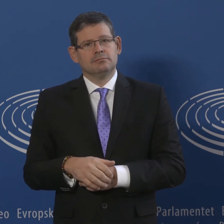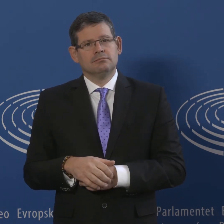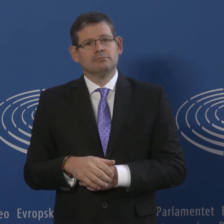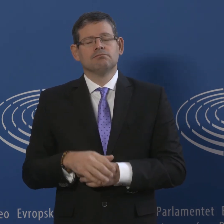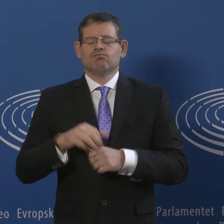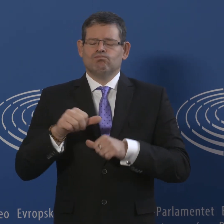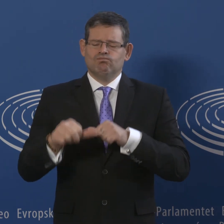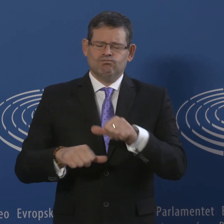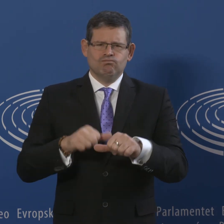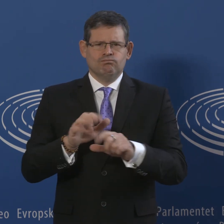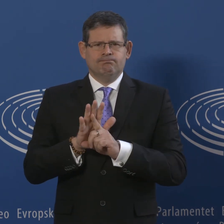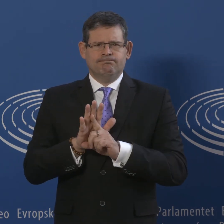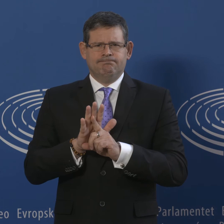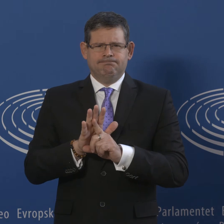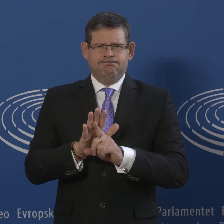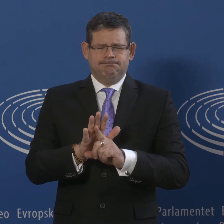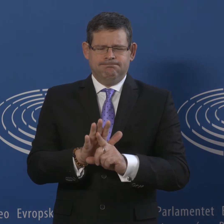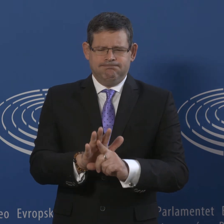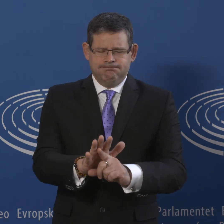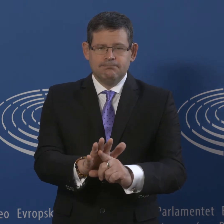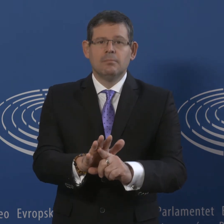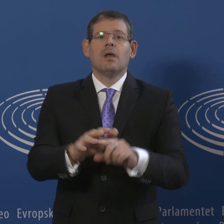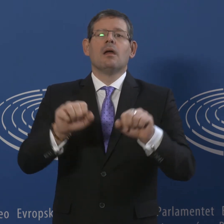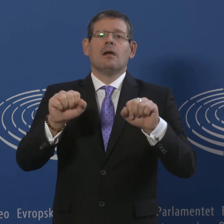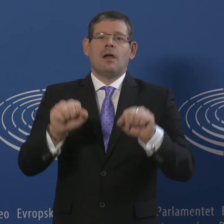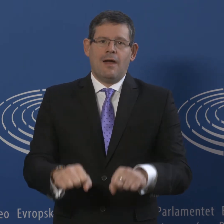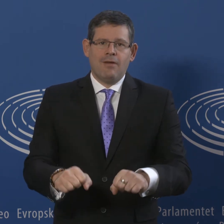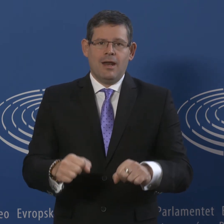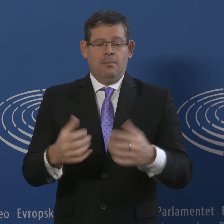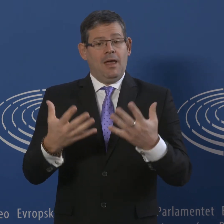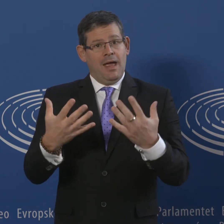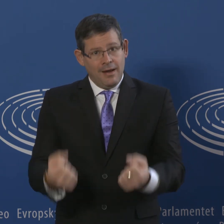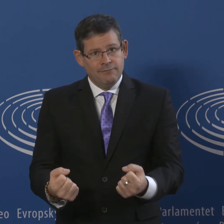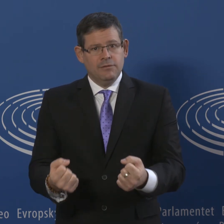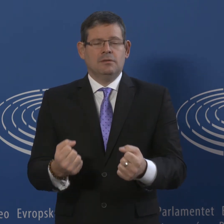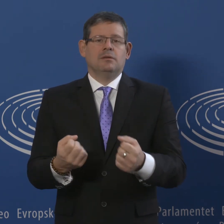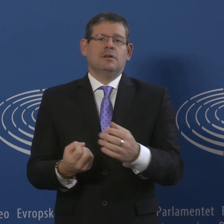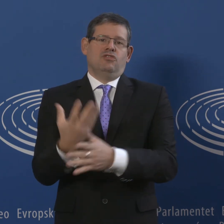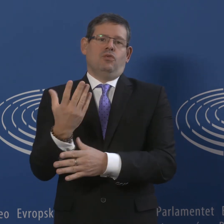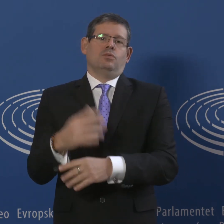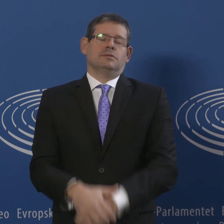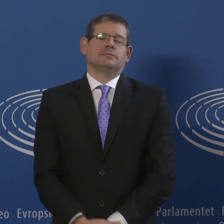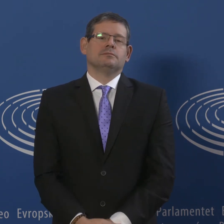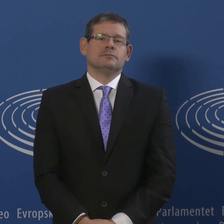continued pressure on available resources.